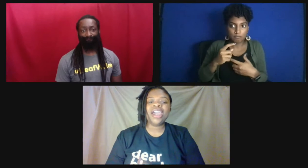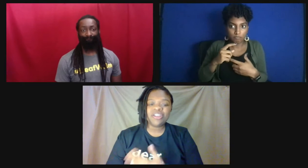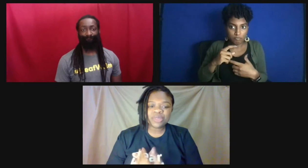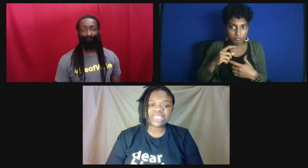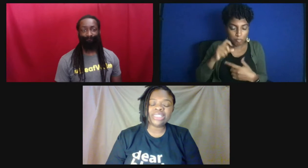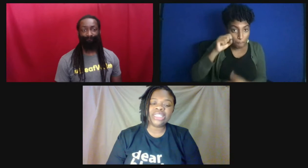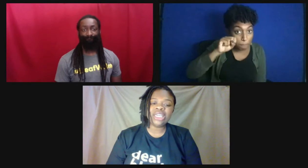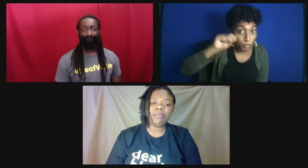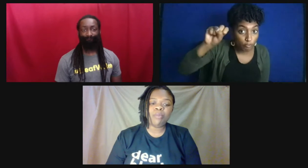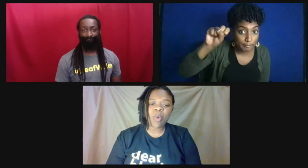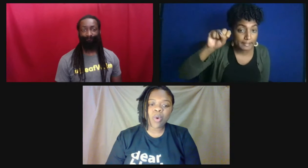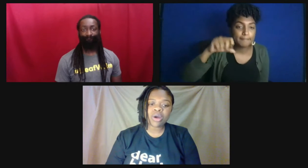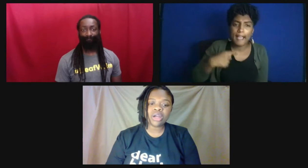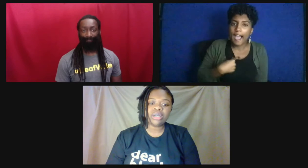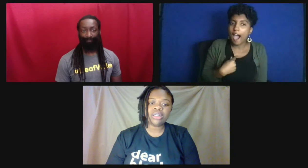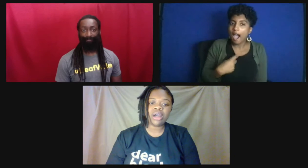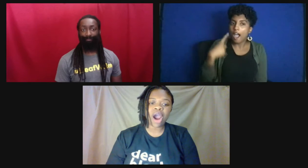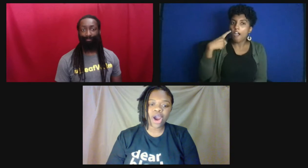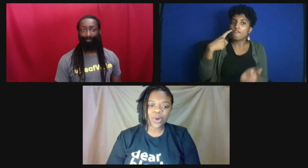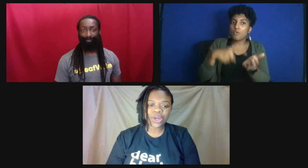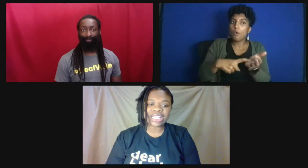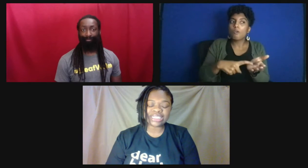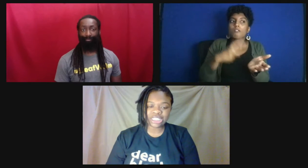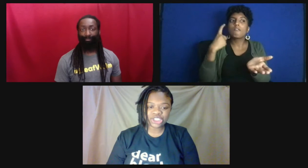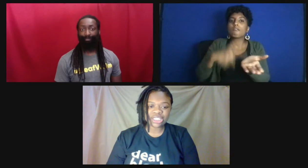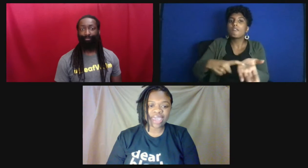I have been seeing more art organizations